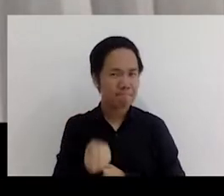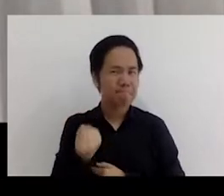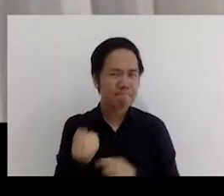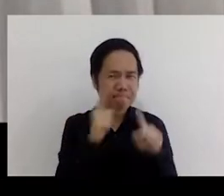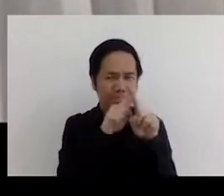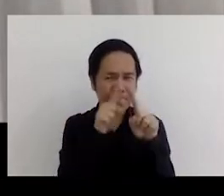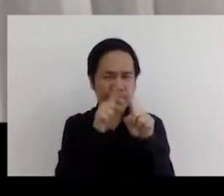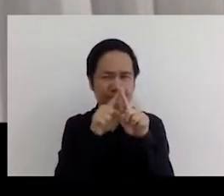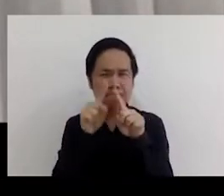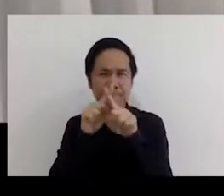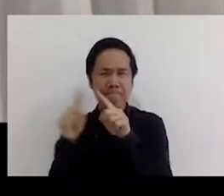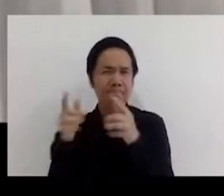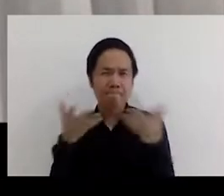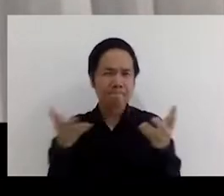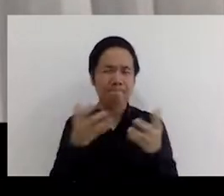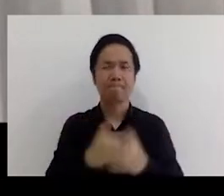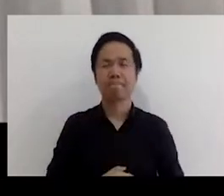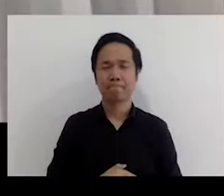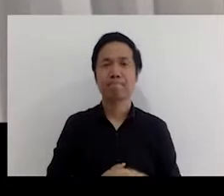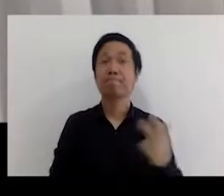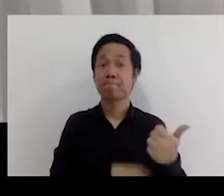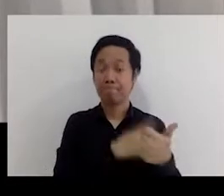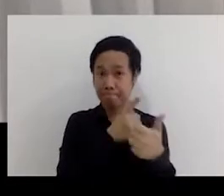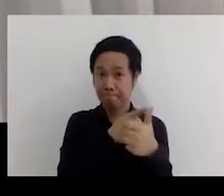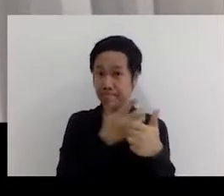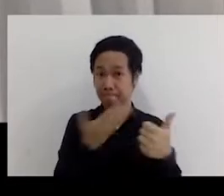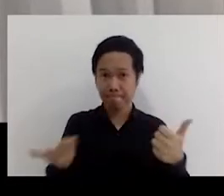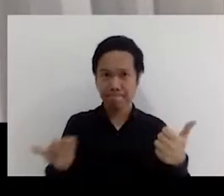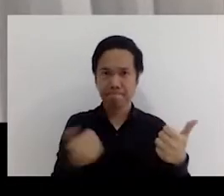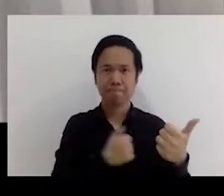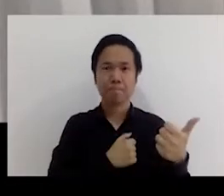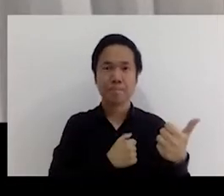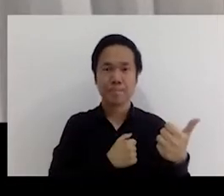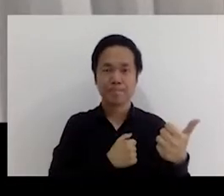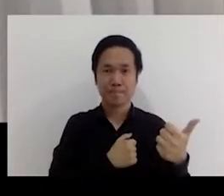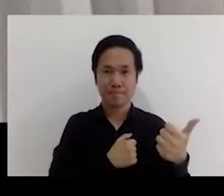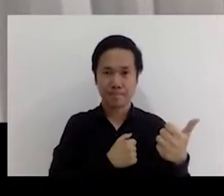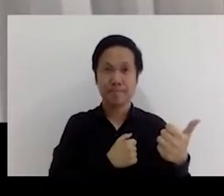First, with the chairperson of the Committee on the Rights of Persons with Disabilities